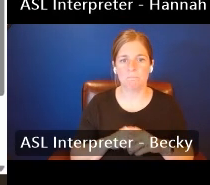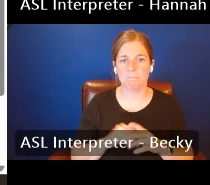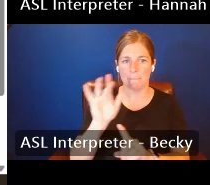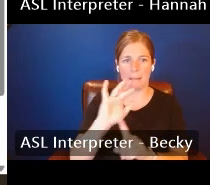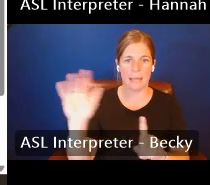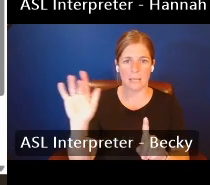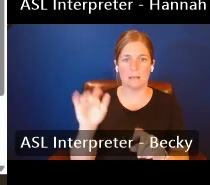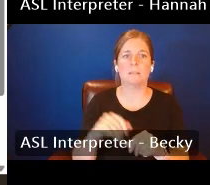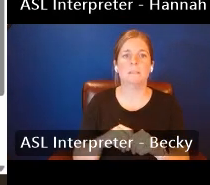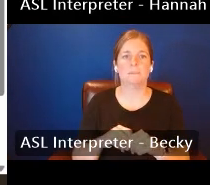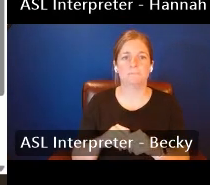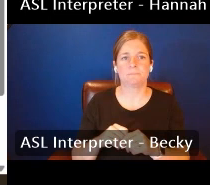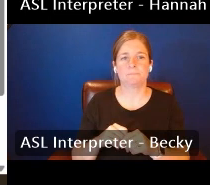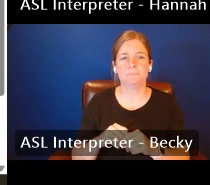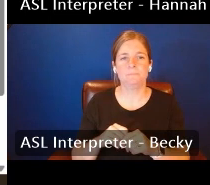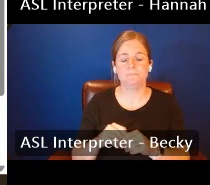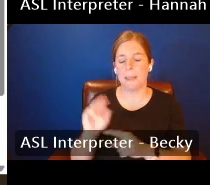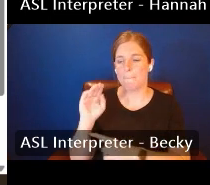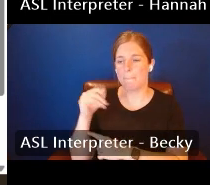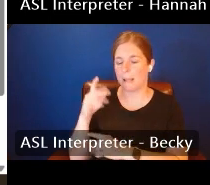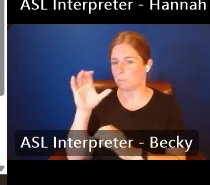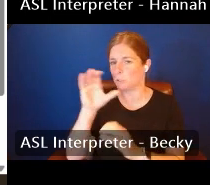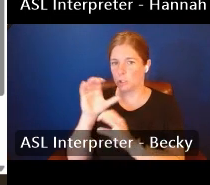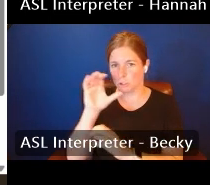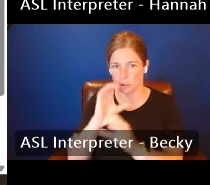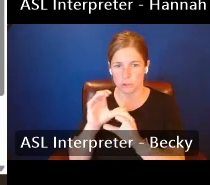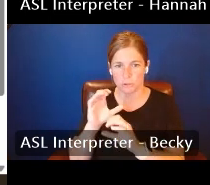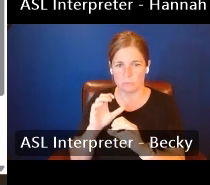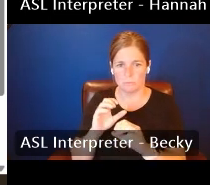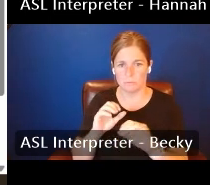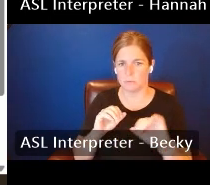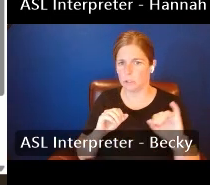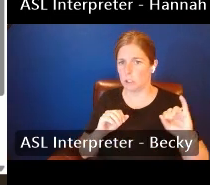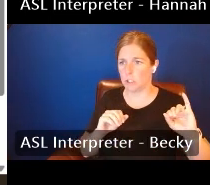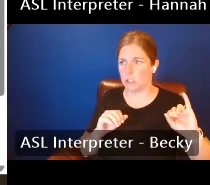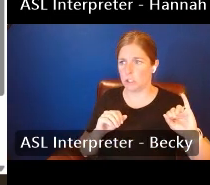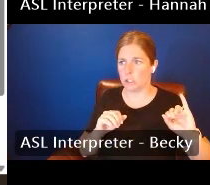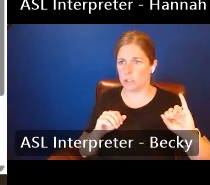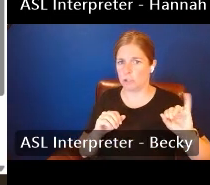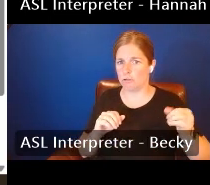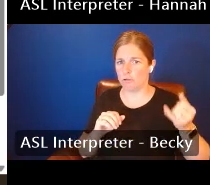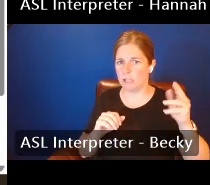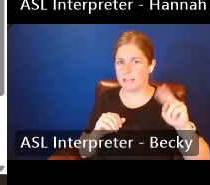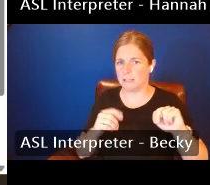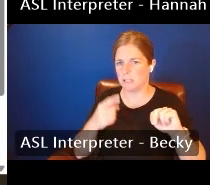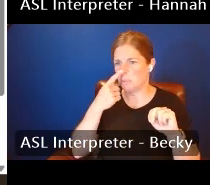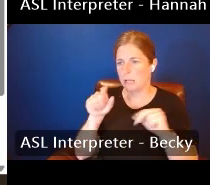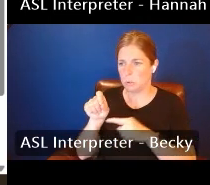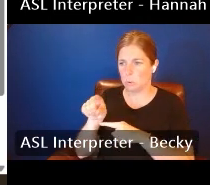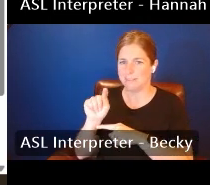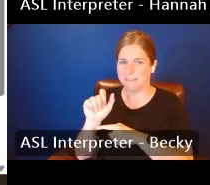Map search text input. Search in button. To activate, press Enter. Tab forward one more. Can you enter-- Search region.